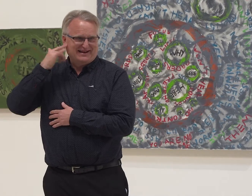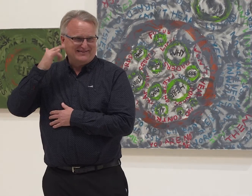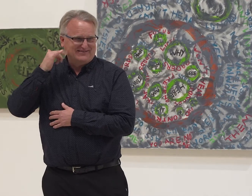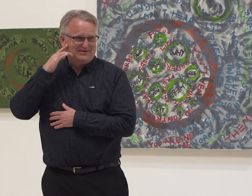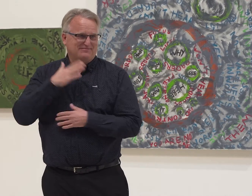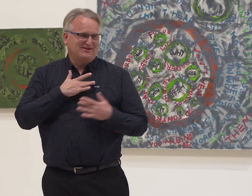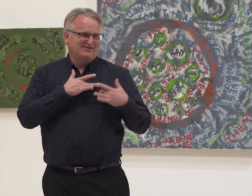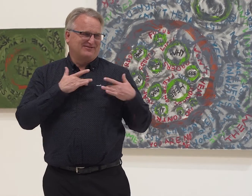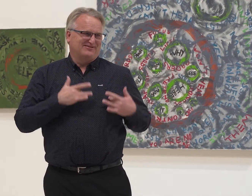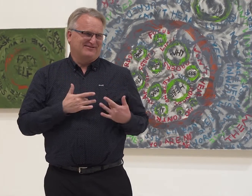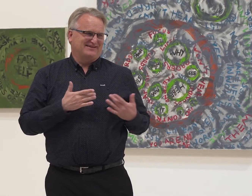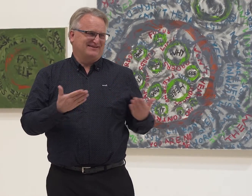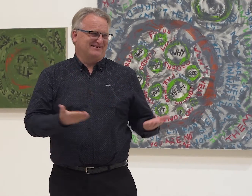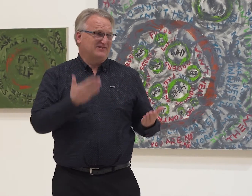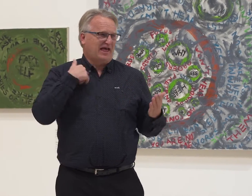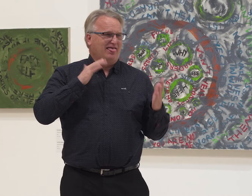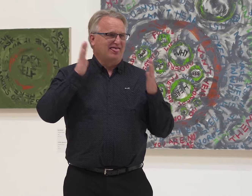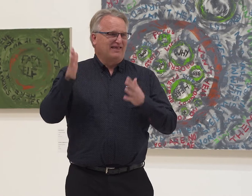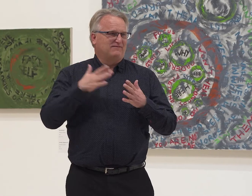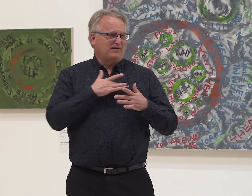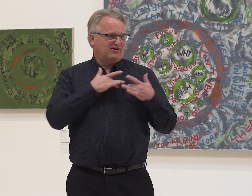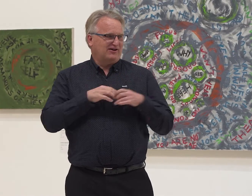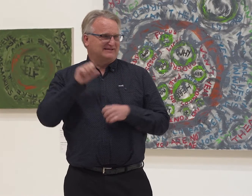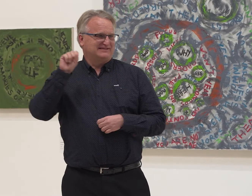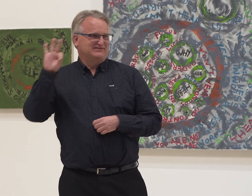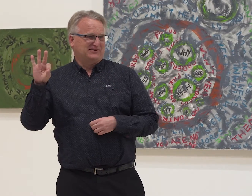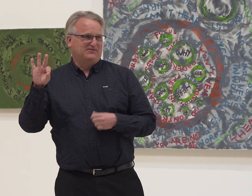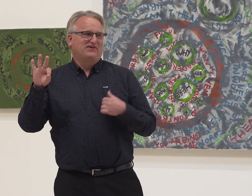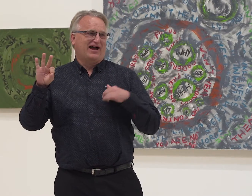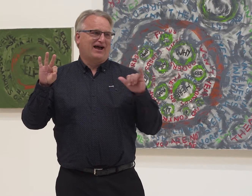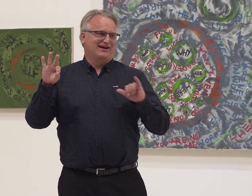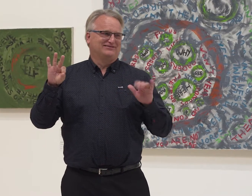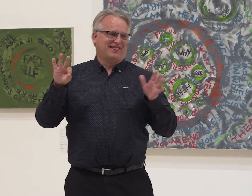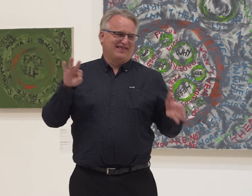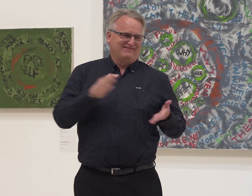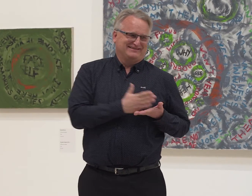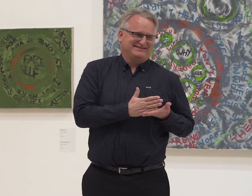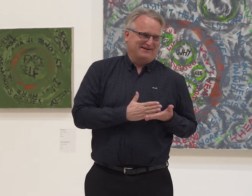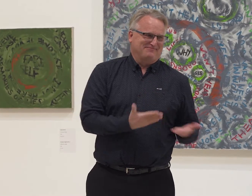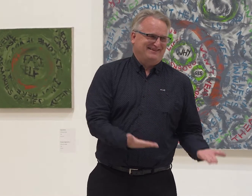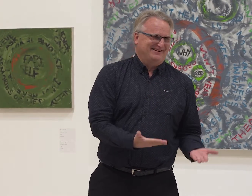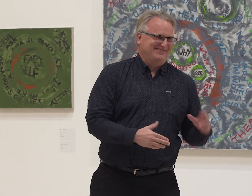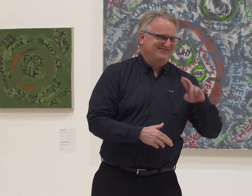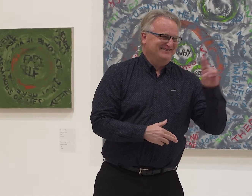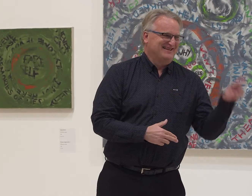Even though I've moved back to California, you know, my heart was in San Francisco, but my heart also